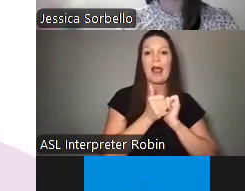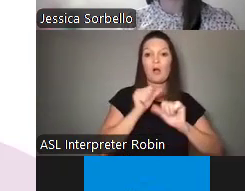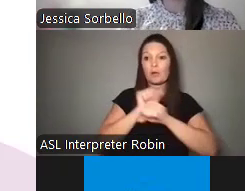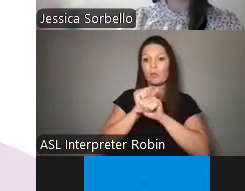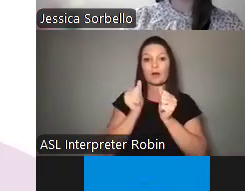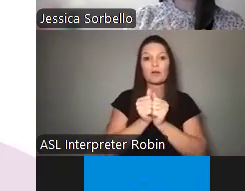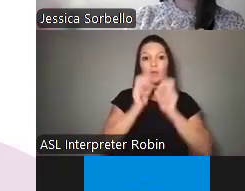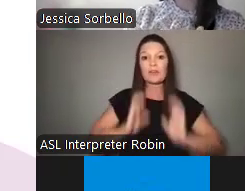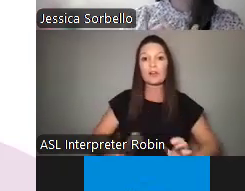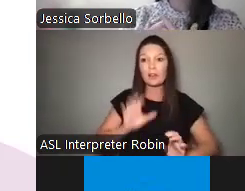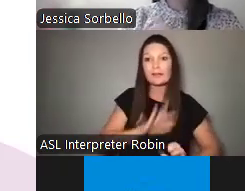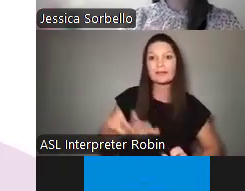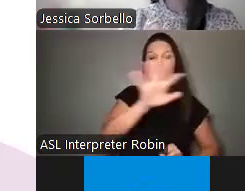way where everyone in the home is able to maintain that sense